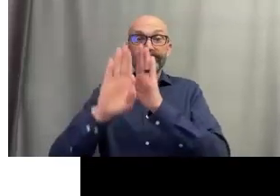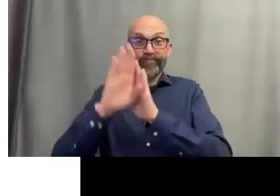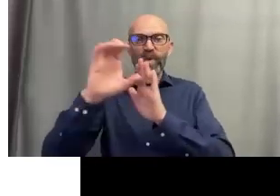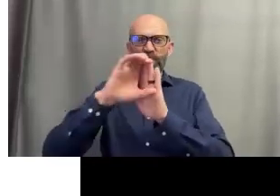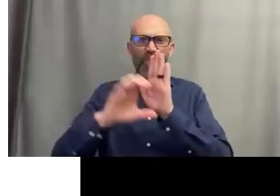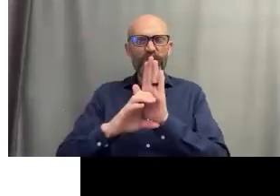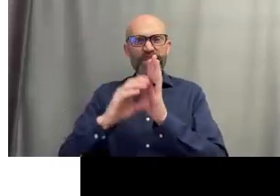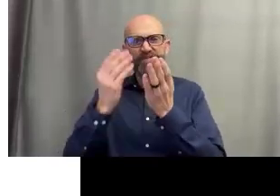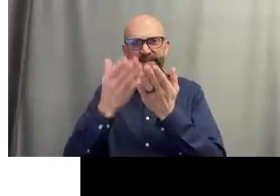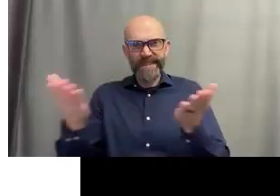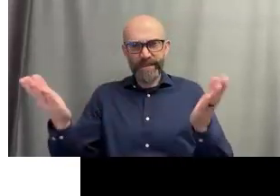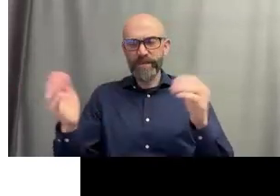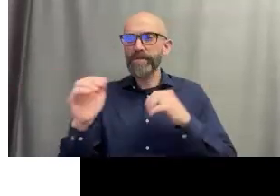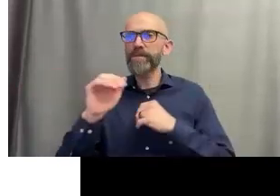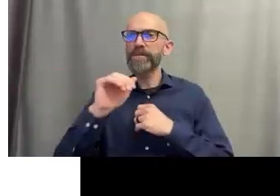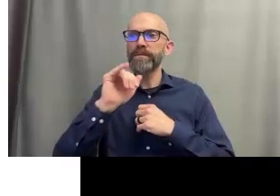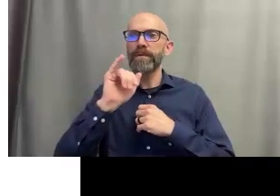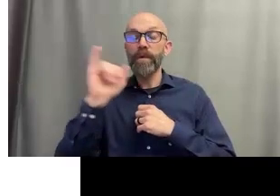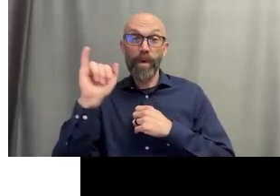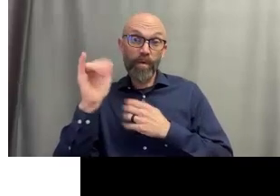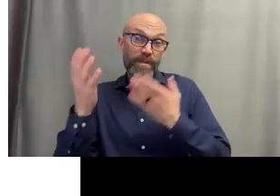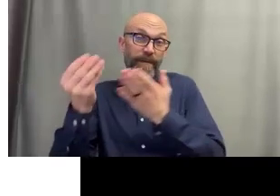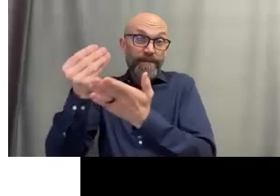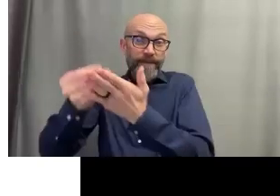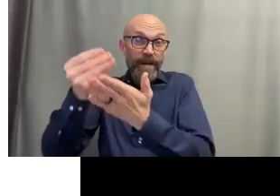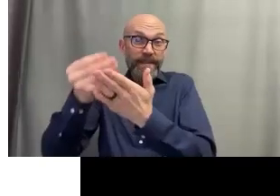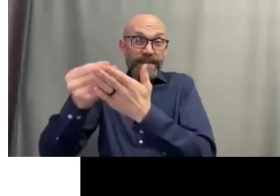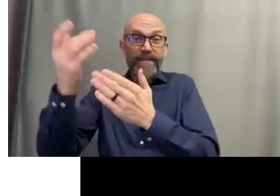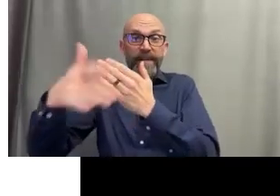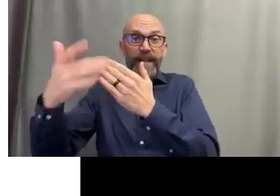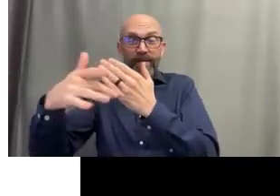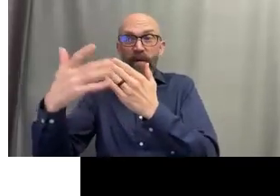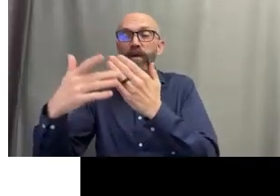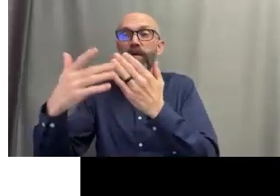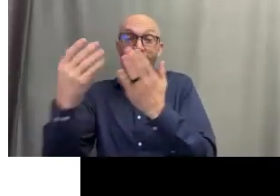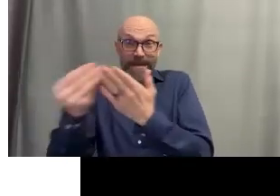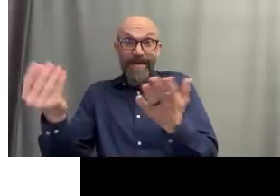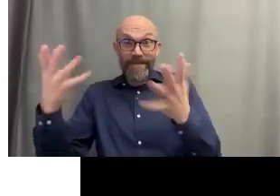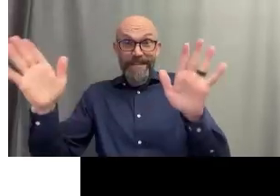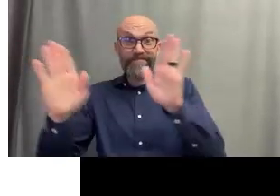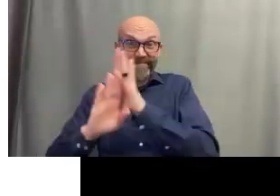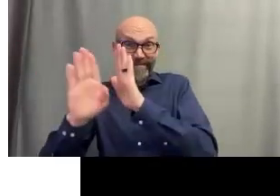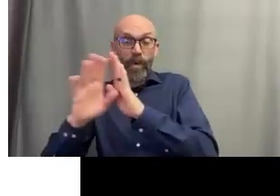And then there also could be funds available for once, the materials are developed or if they aren't currently existing,